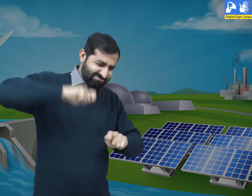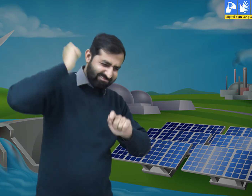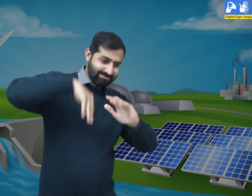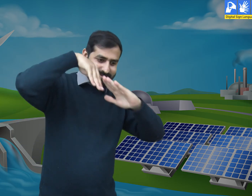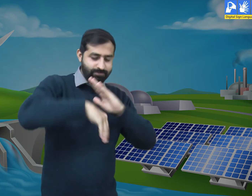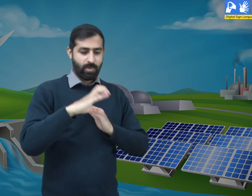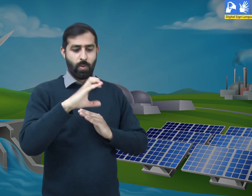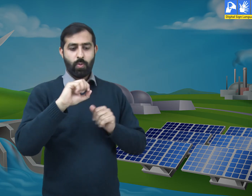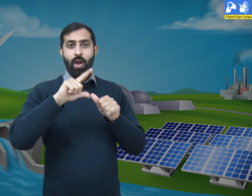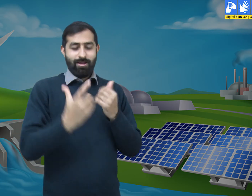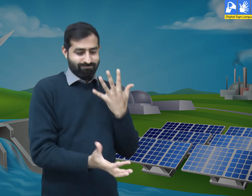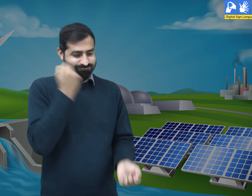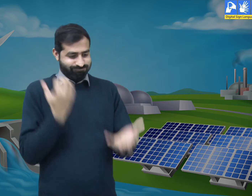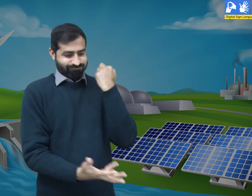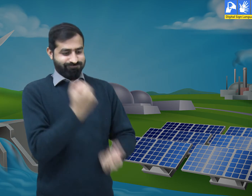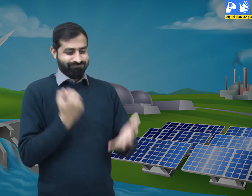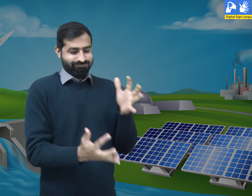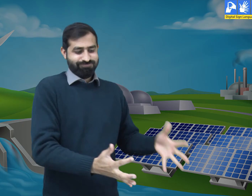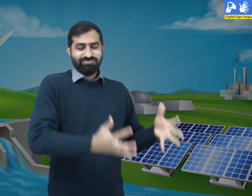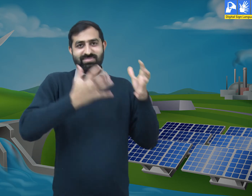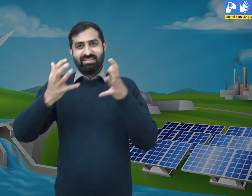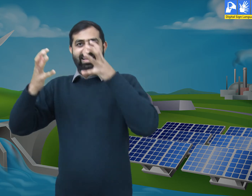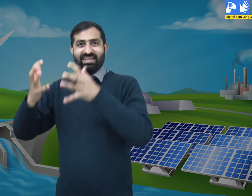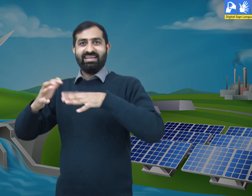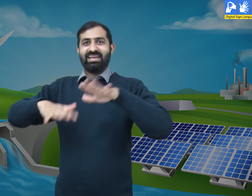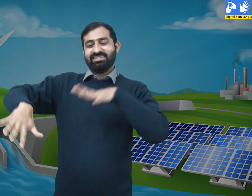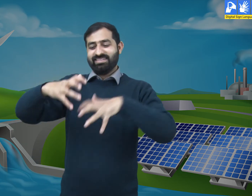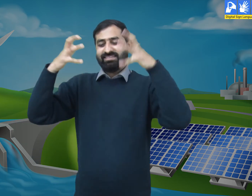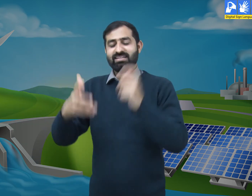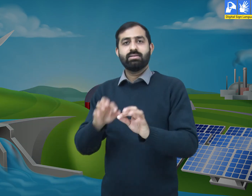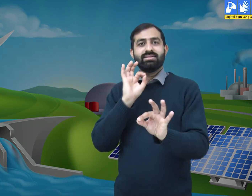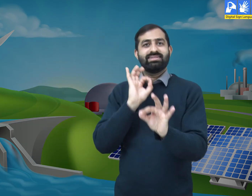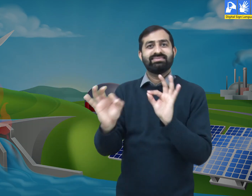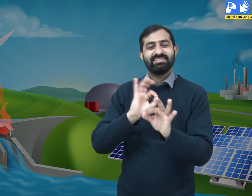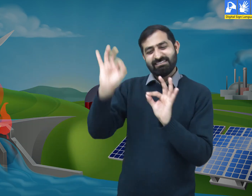Humans extract these resources through coal mining and the drilling of oil.